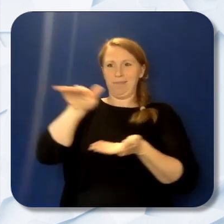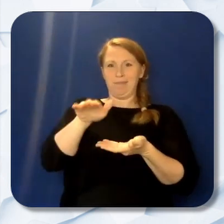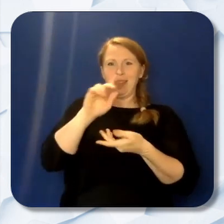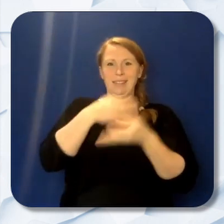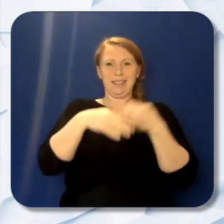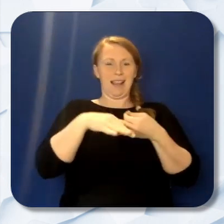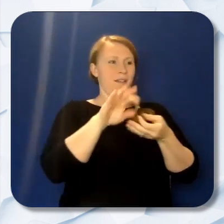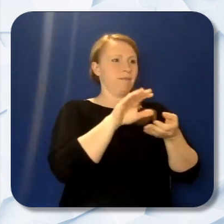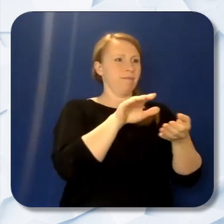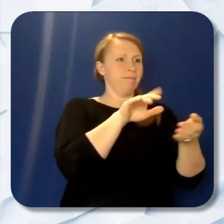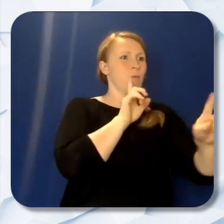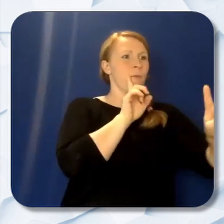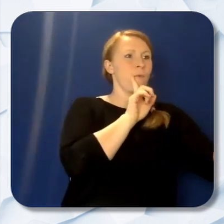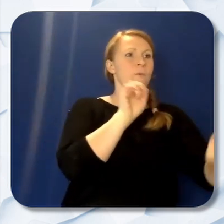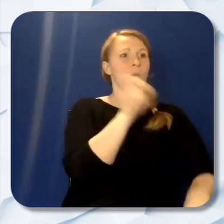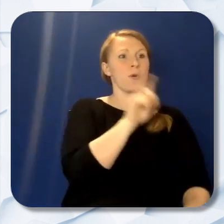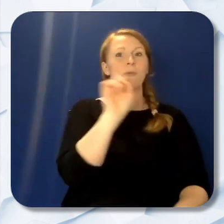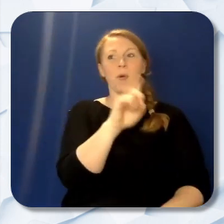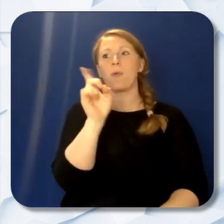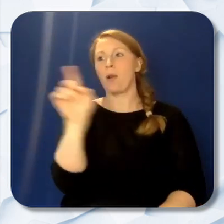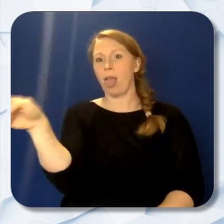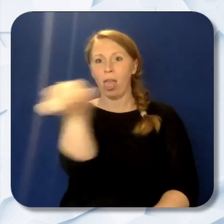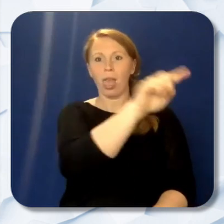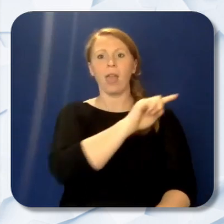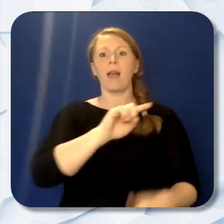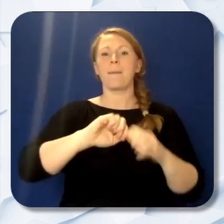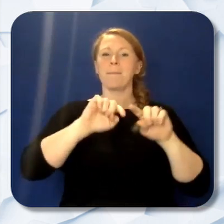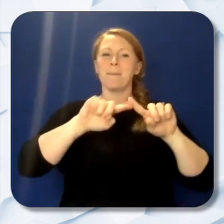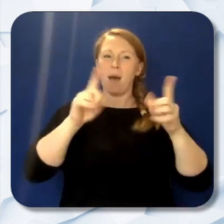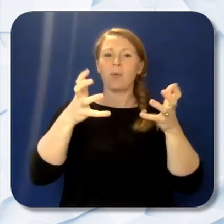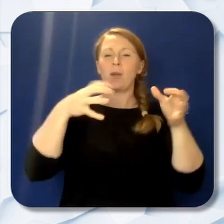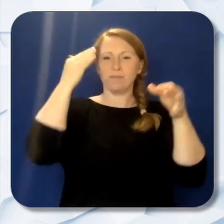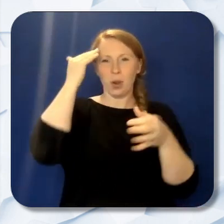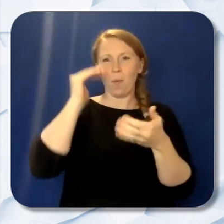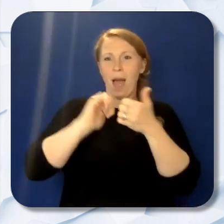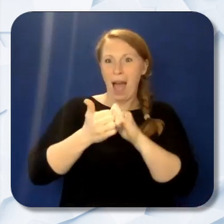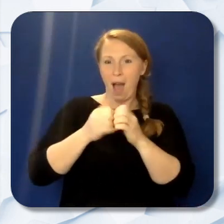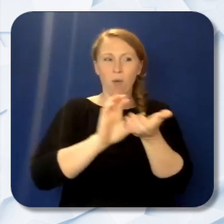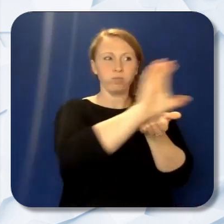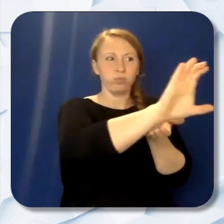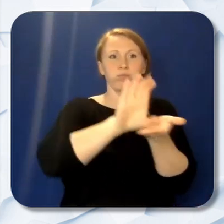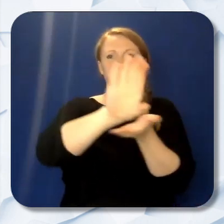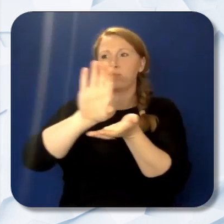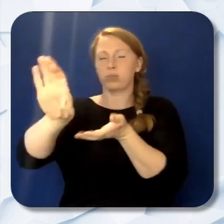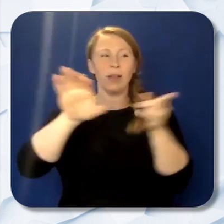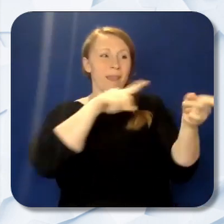just ask that you um outline that policy for us. How you're going to distribute those units. Um, which site is going to get. You know how many units, so we can